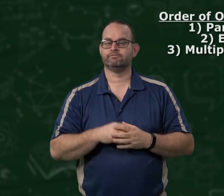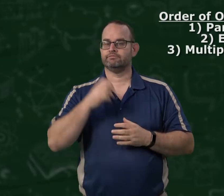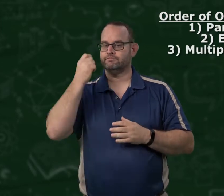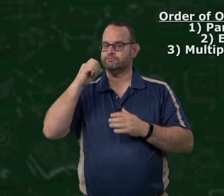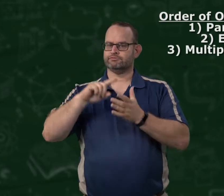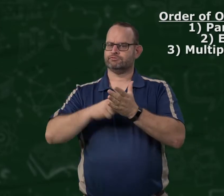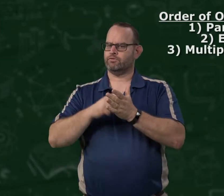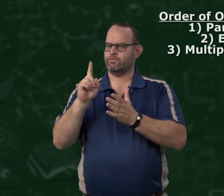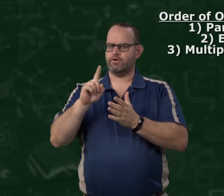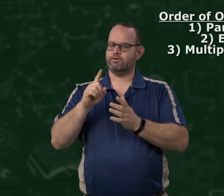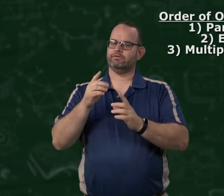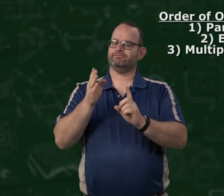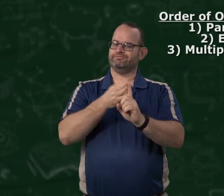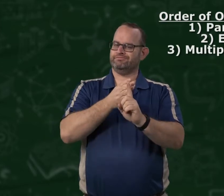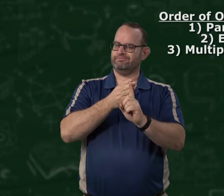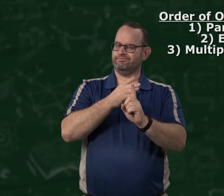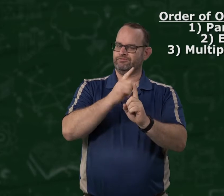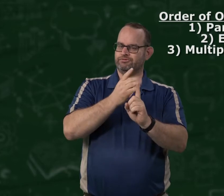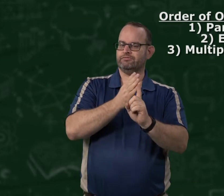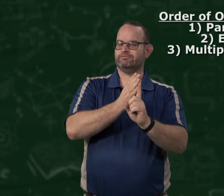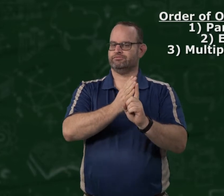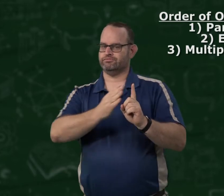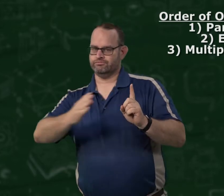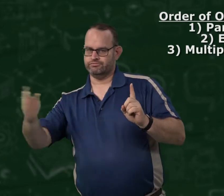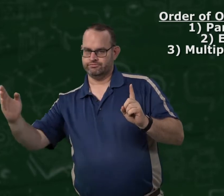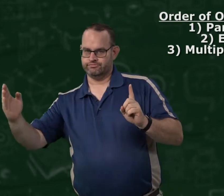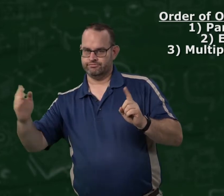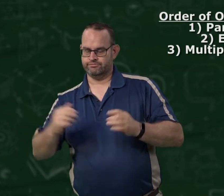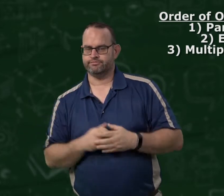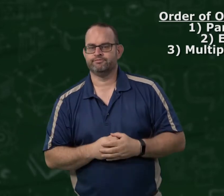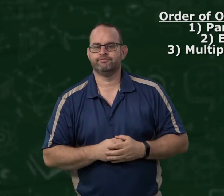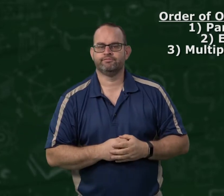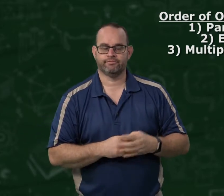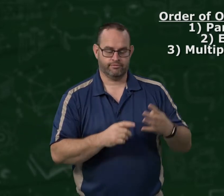Always start on the left and move right. Once those are completed, move on to step 4.